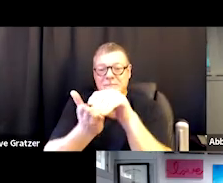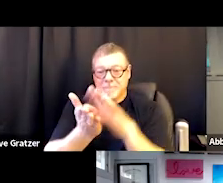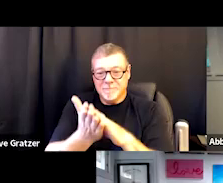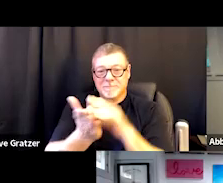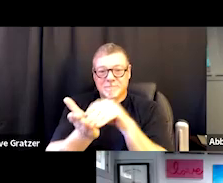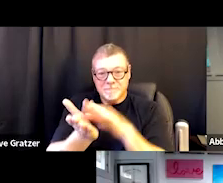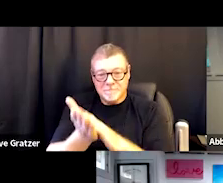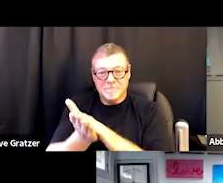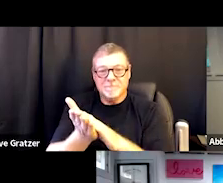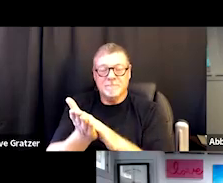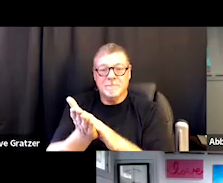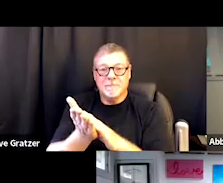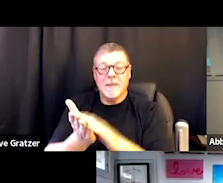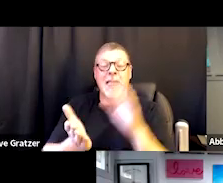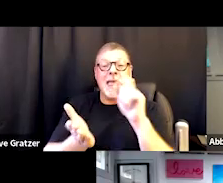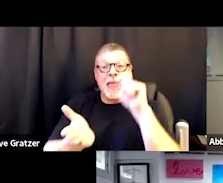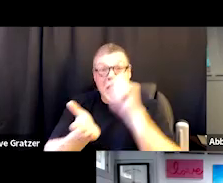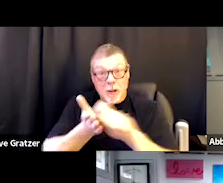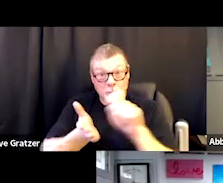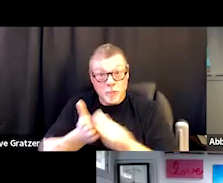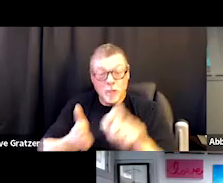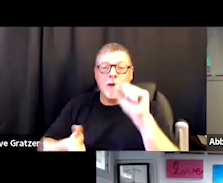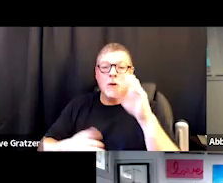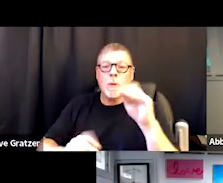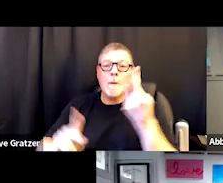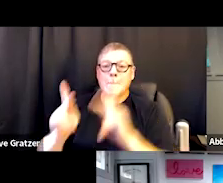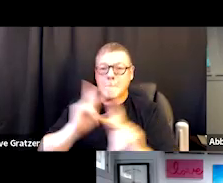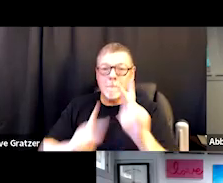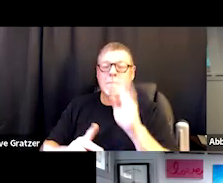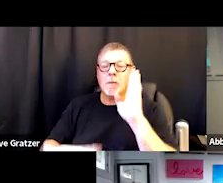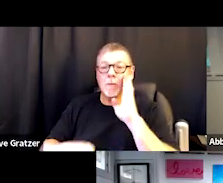This will ensure that the people that will be trained